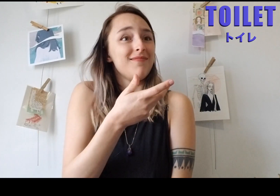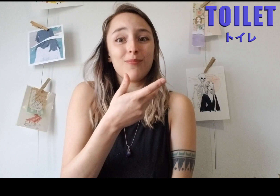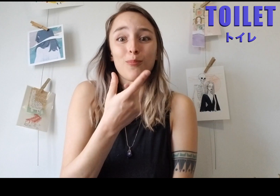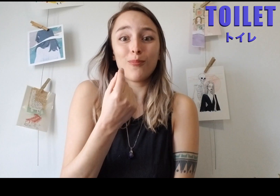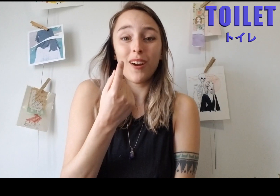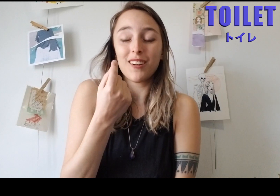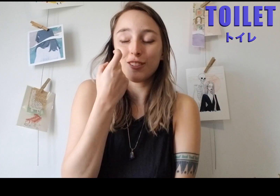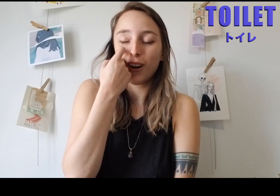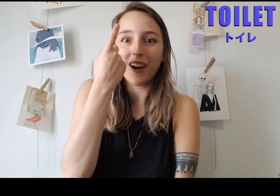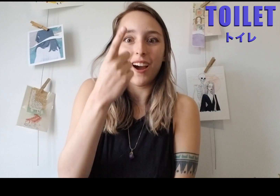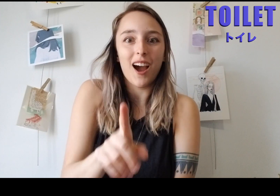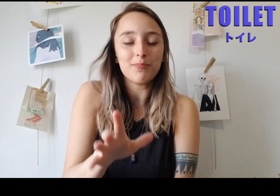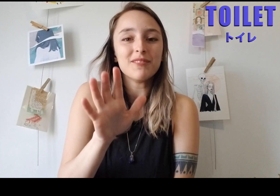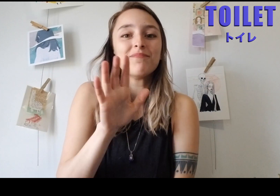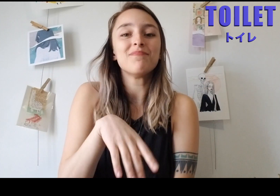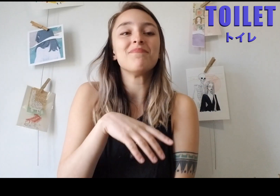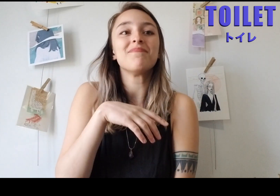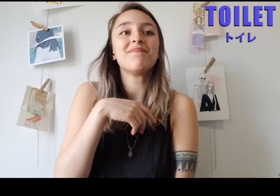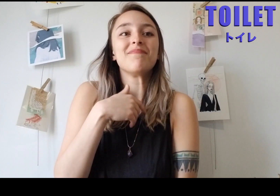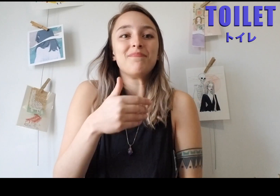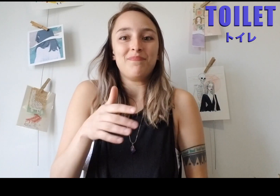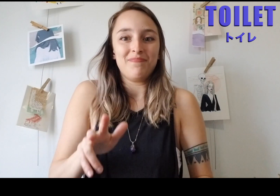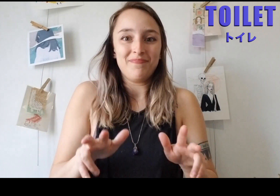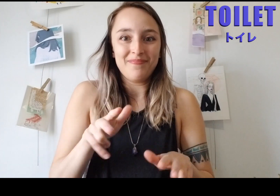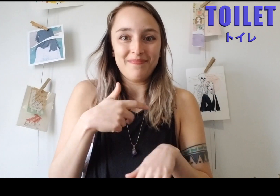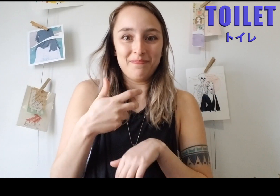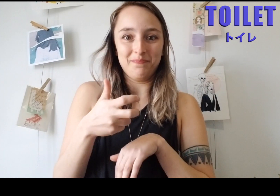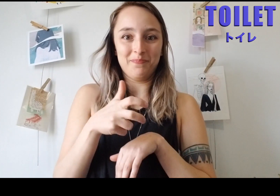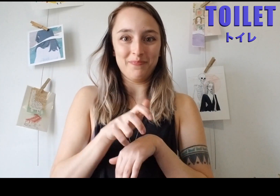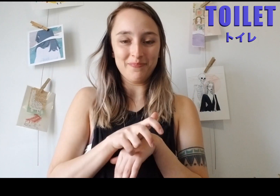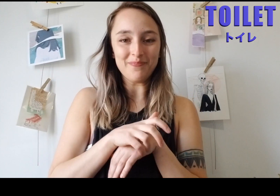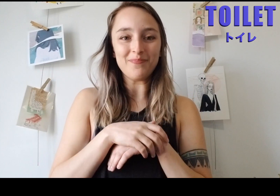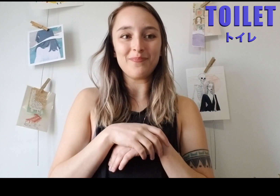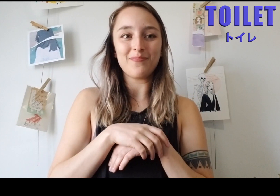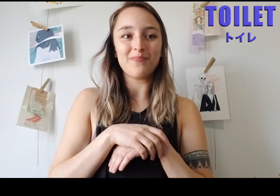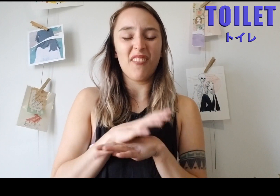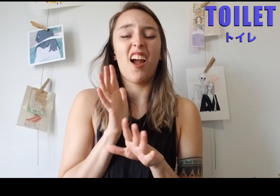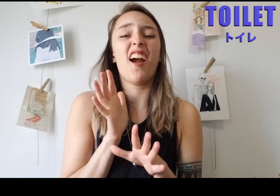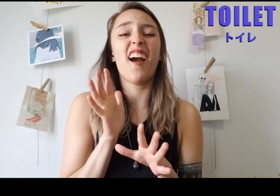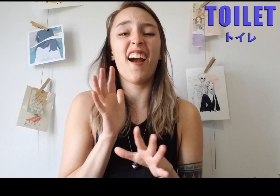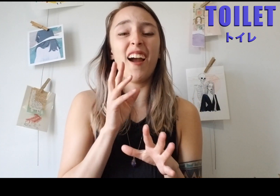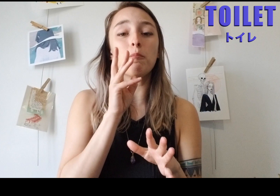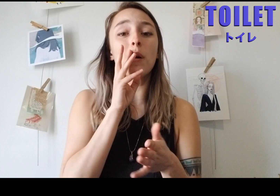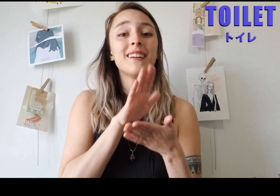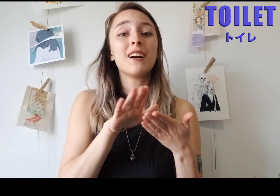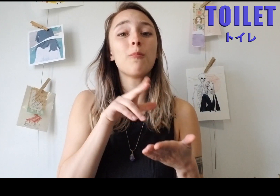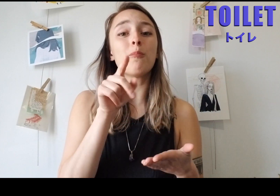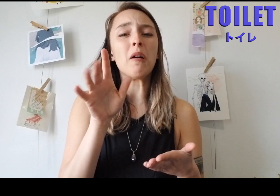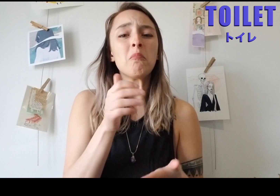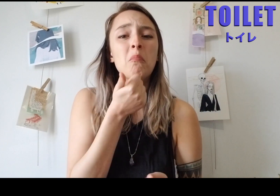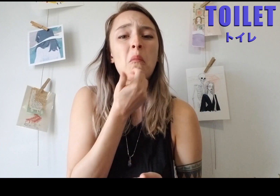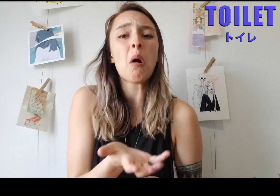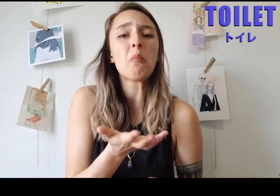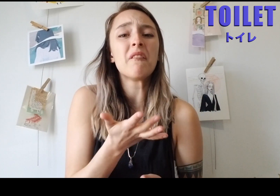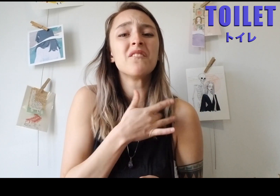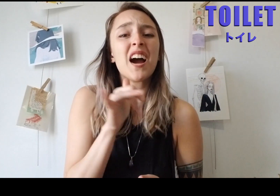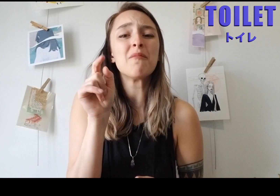My first thought was, "What just happened?" I felt awkward, but I sat down and... Ahhhh!! This water was warm!